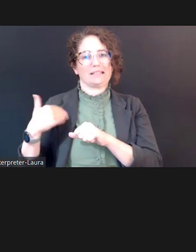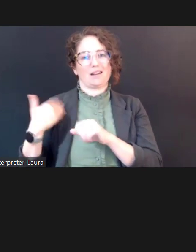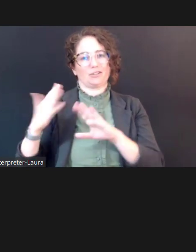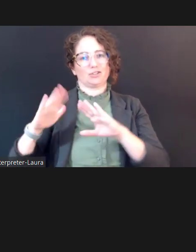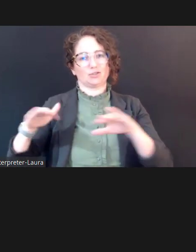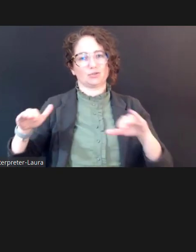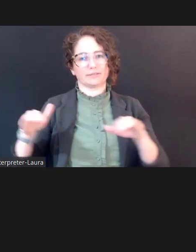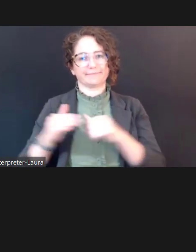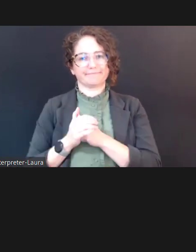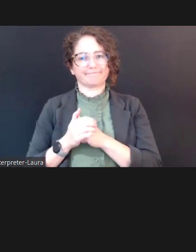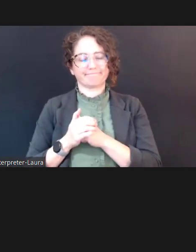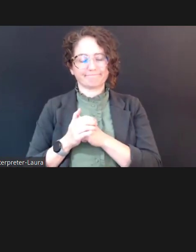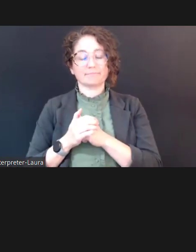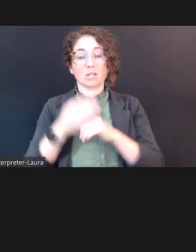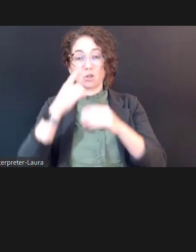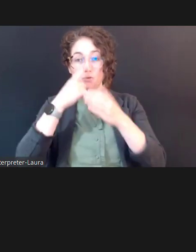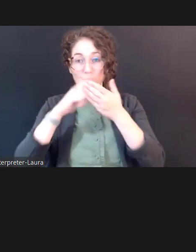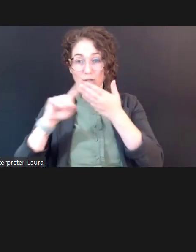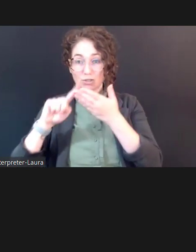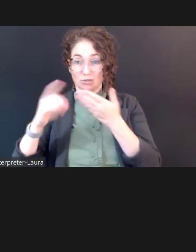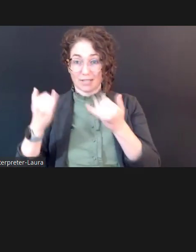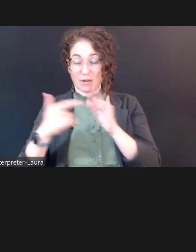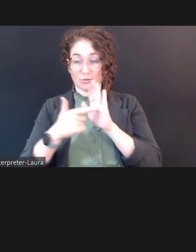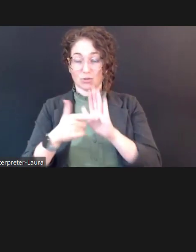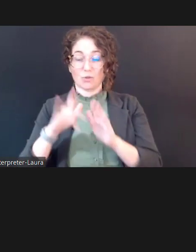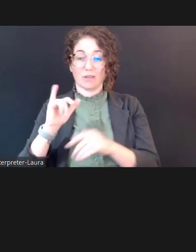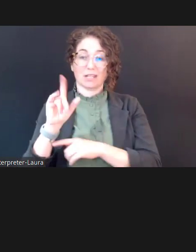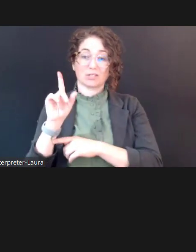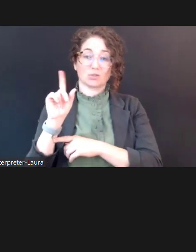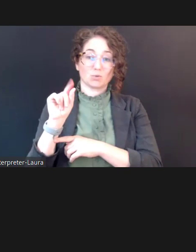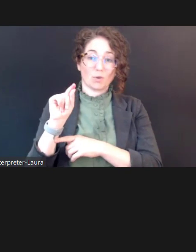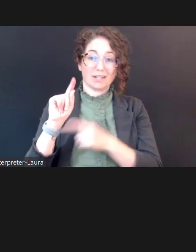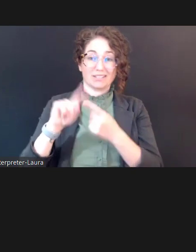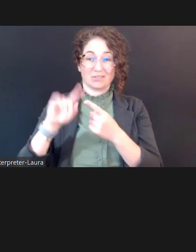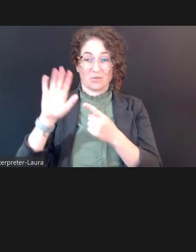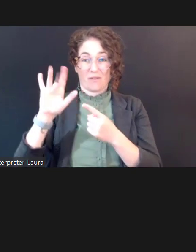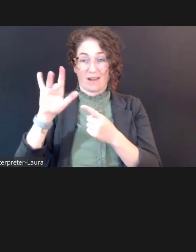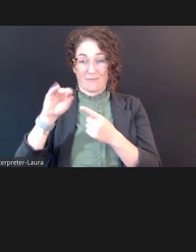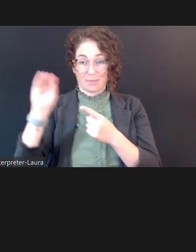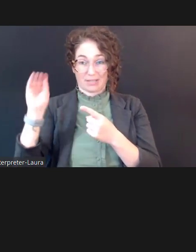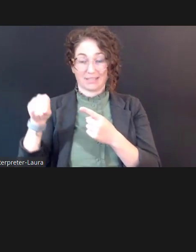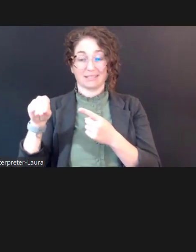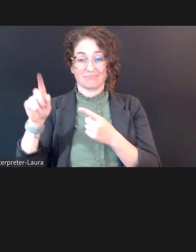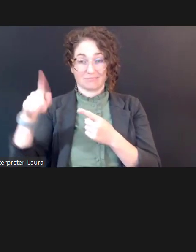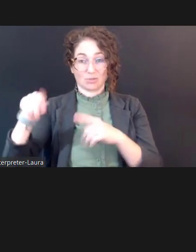The research has shown 20% to 25% of children in the 3 to 5-year-old